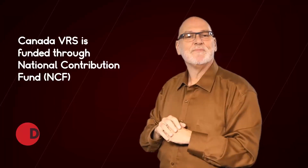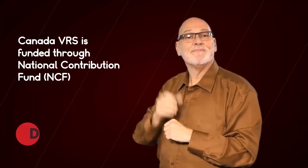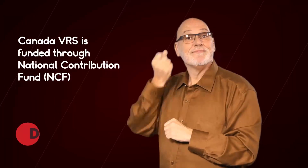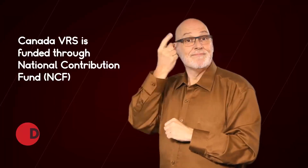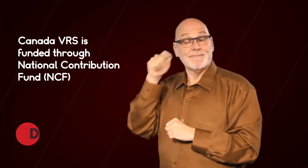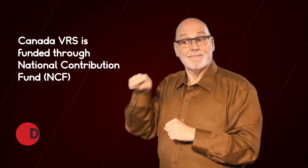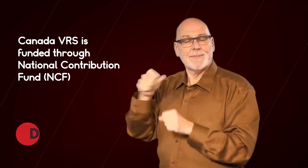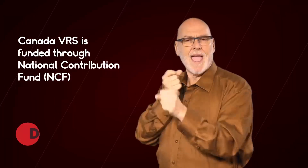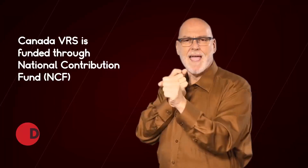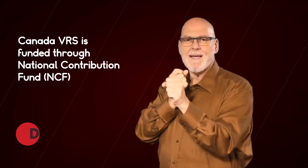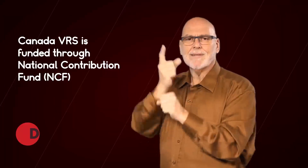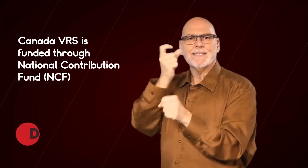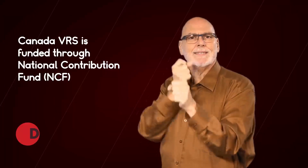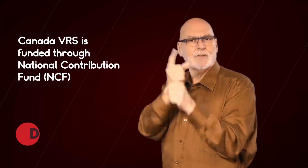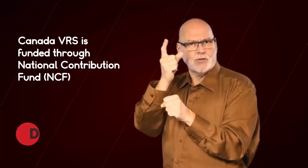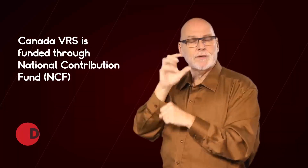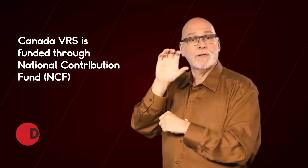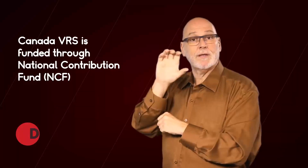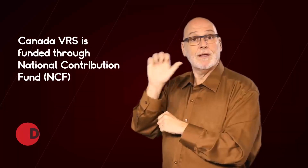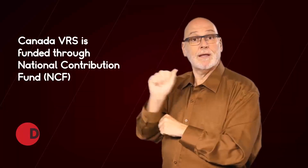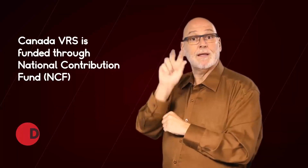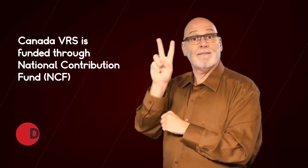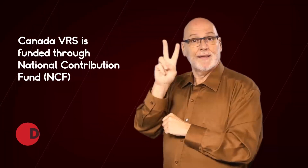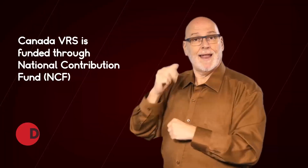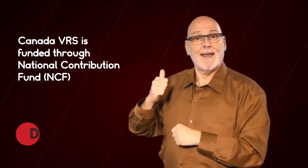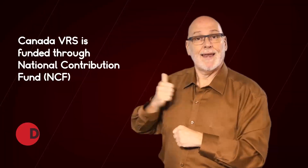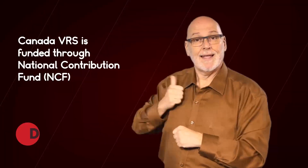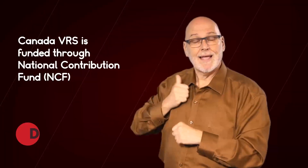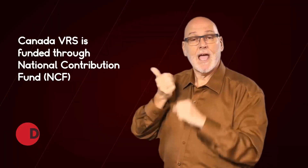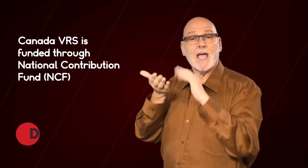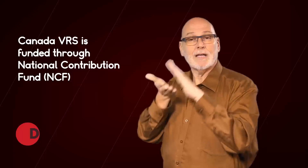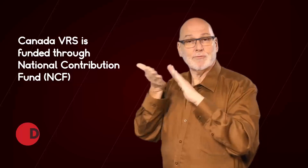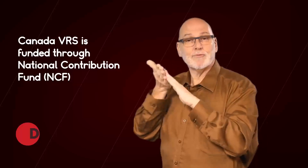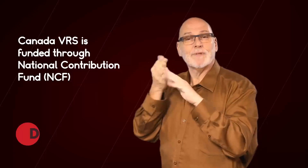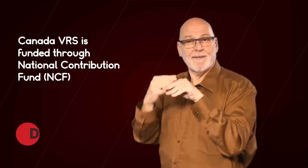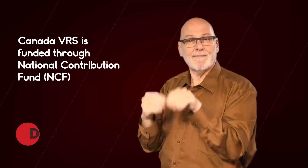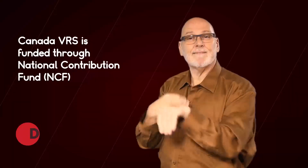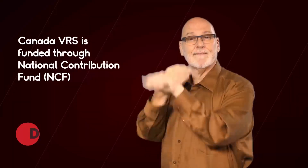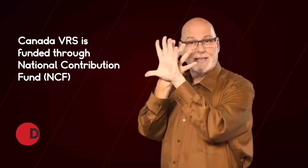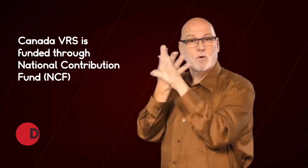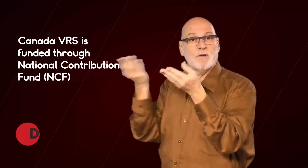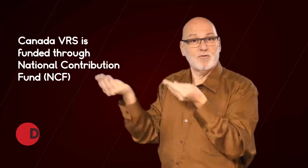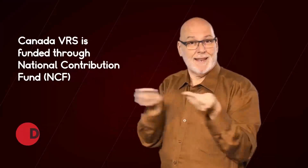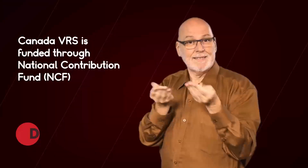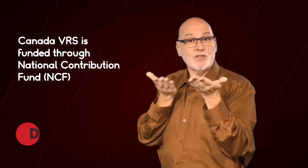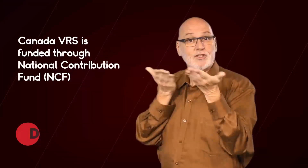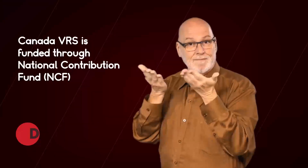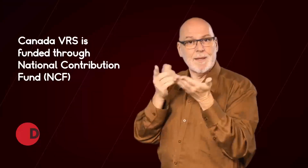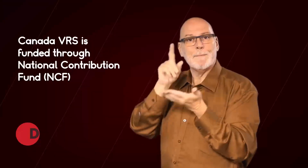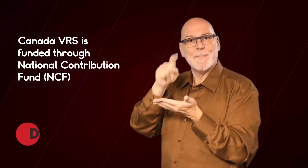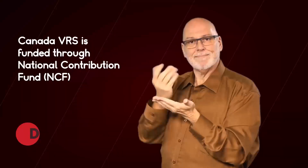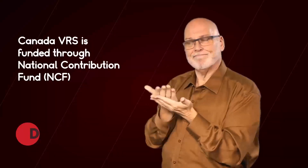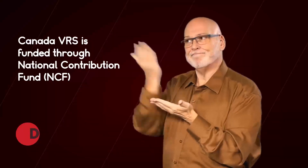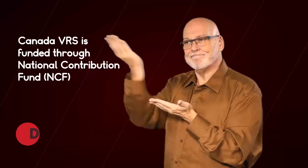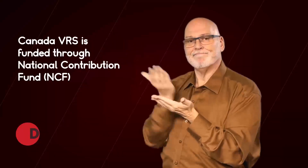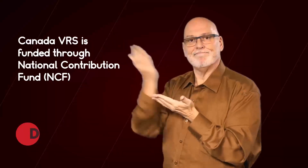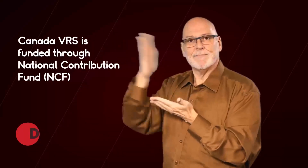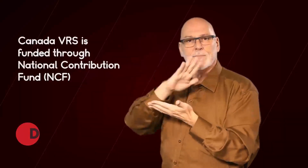Every year, the Canadian Administrator of Video Relay Service (CAV) must submit